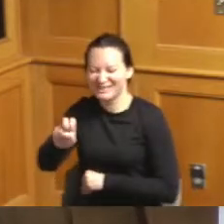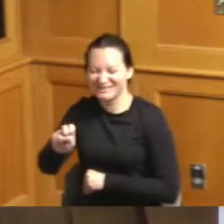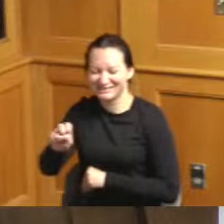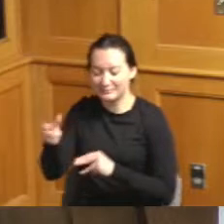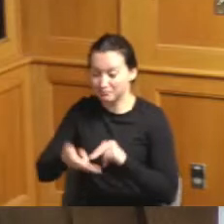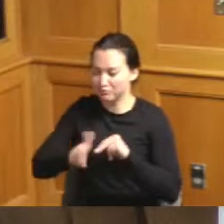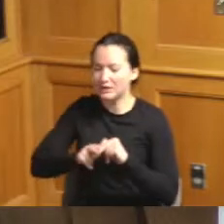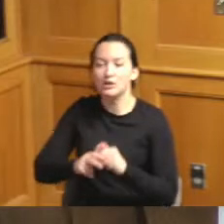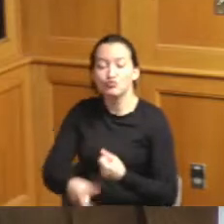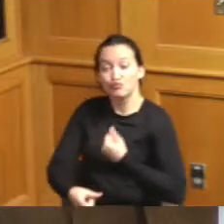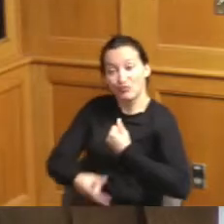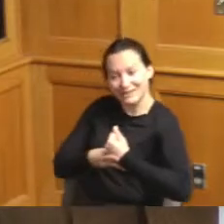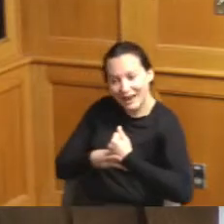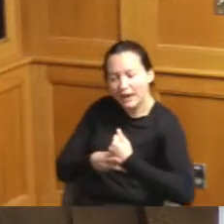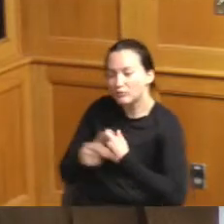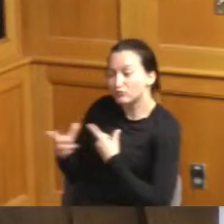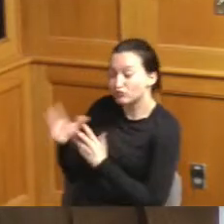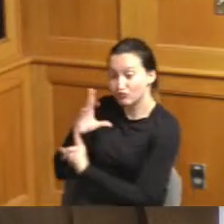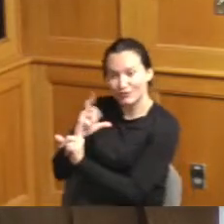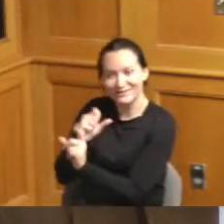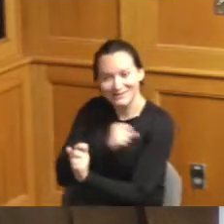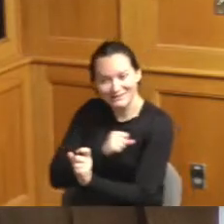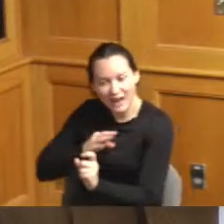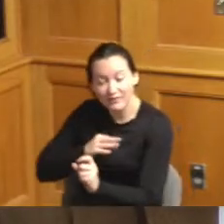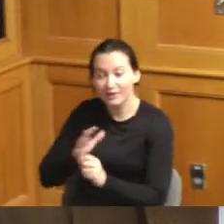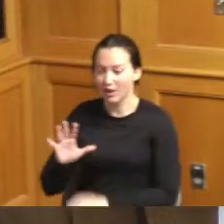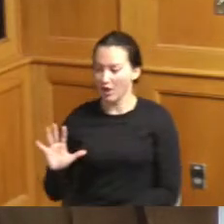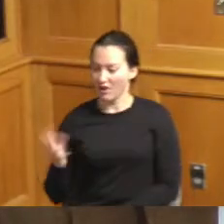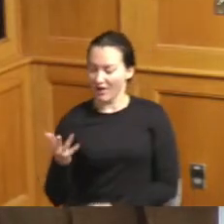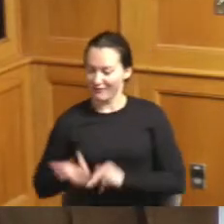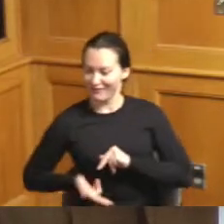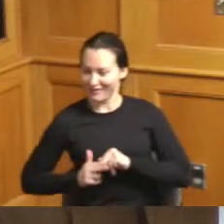says to retain attract staff Court implemented the five dollar an hour increase for Frontline